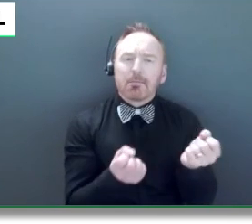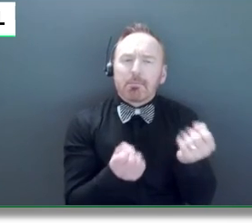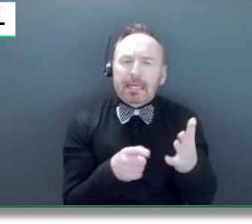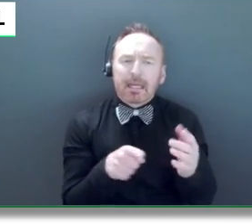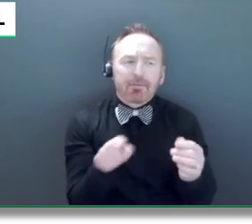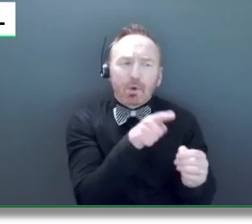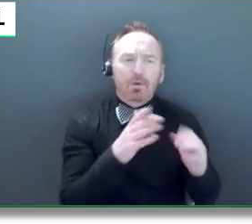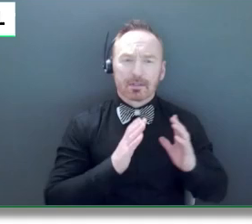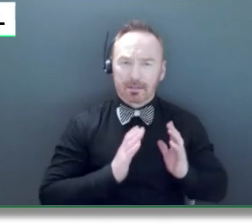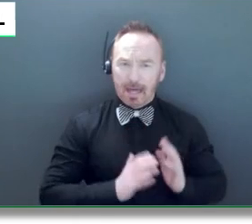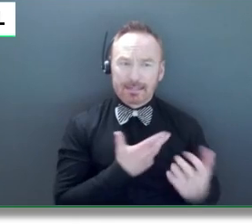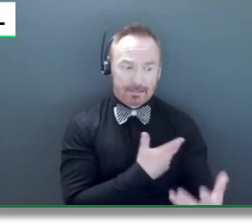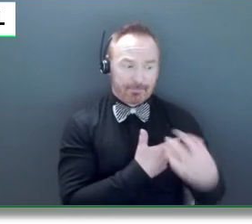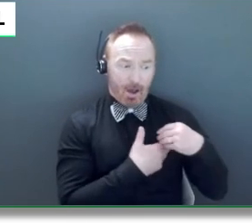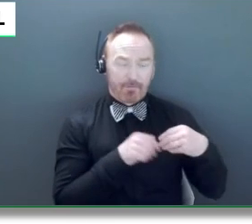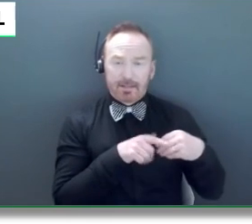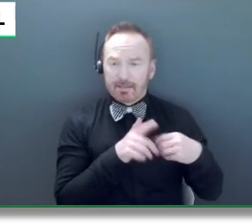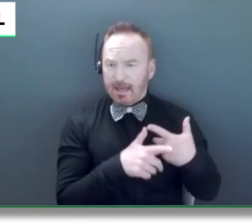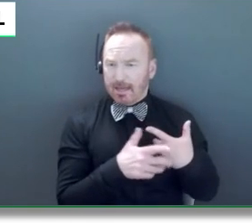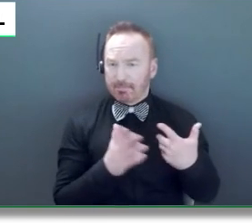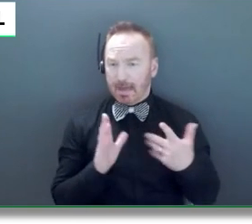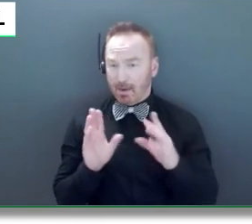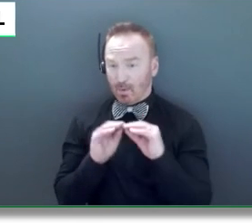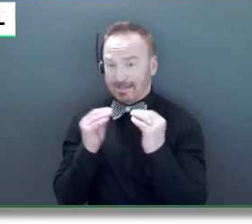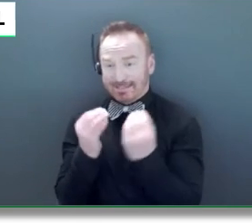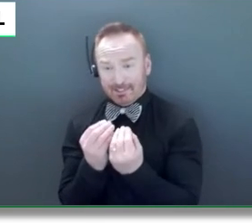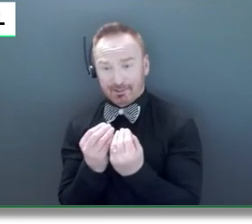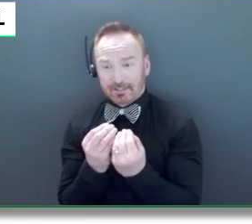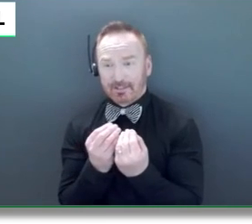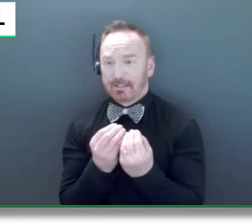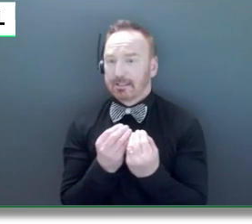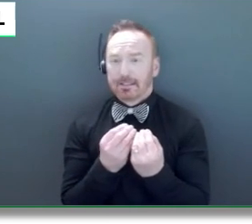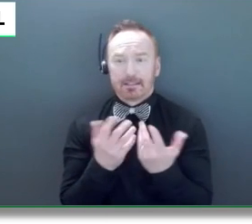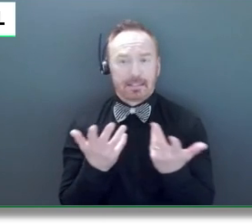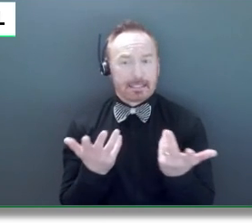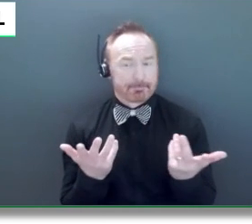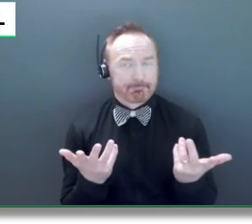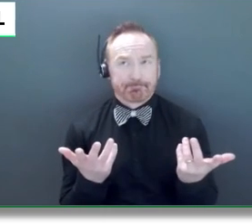within our organization we do many uh hikes and and learning opportunities out